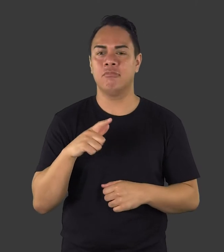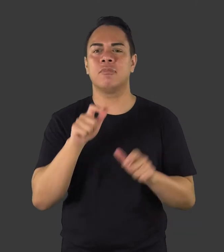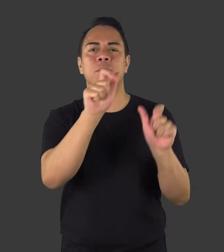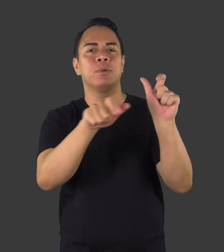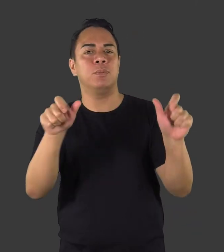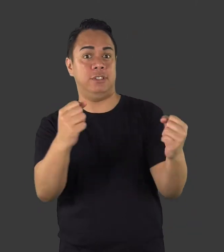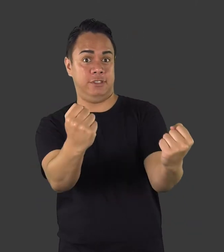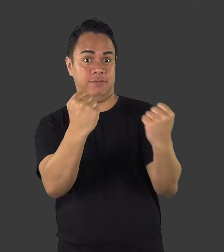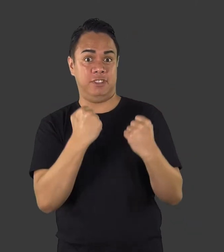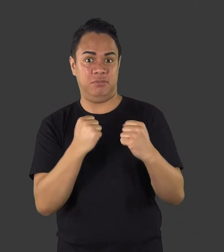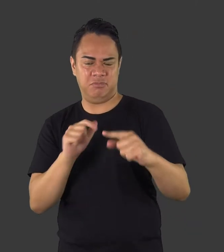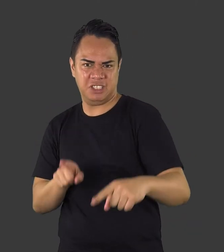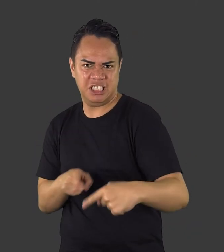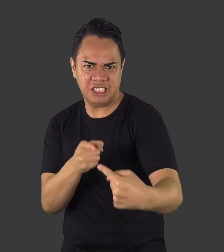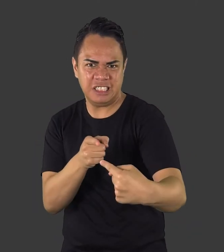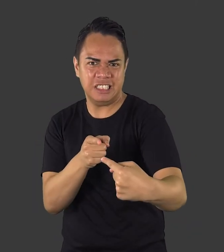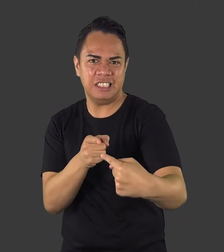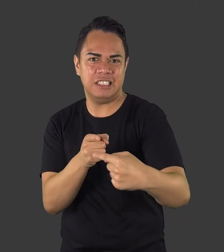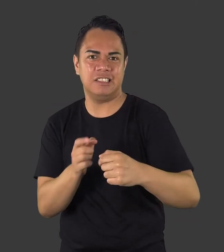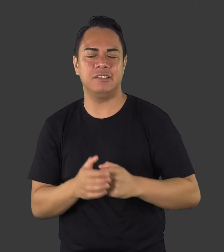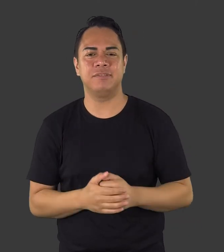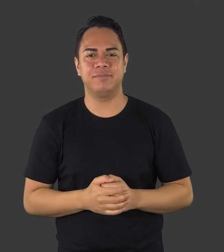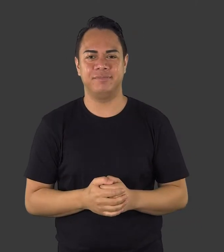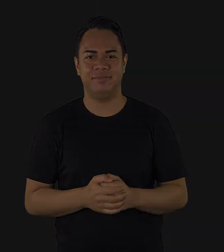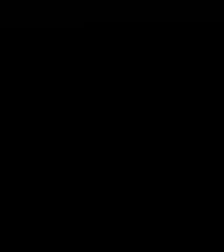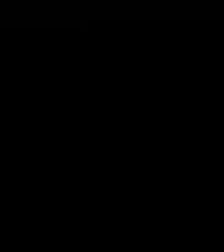That’s to challenge visitors.